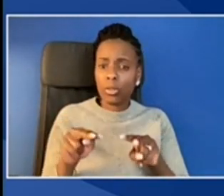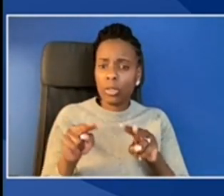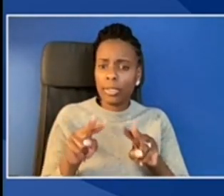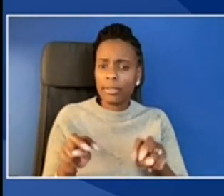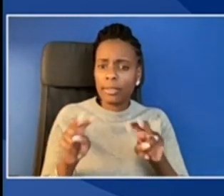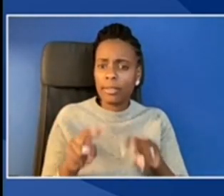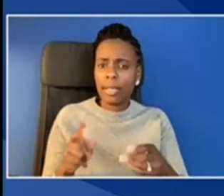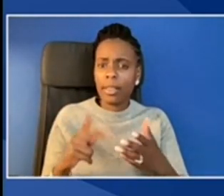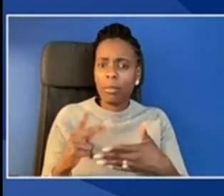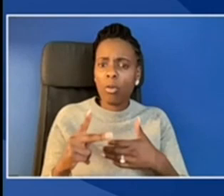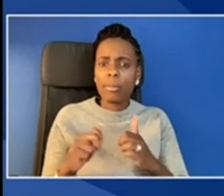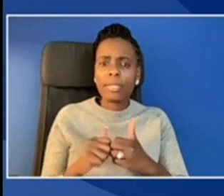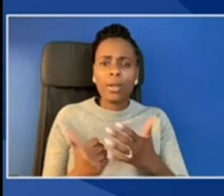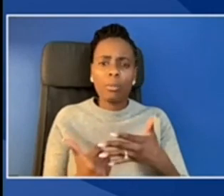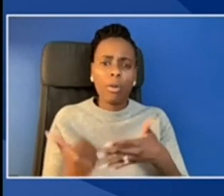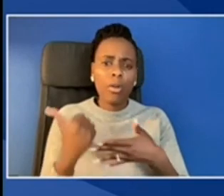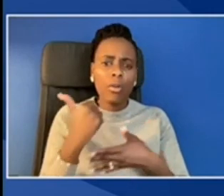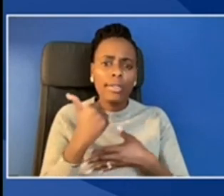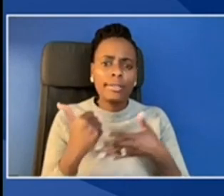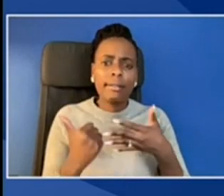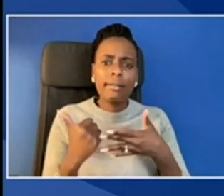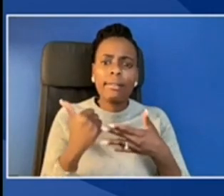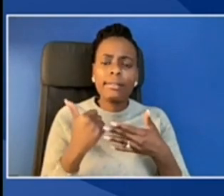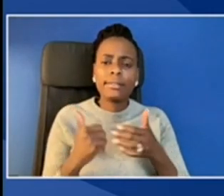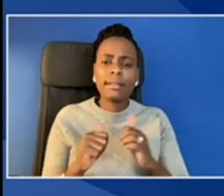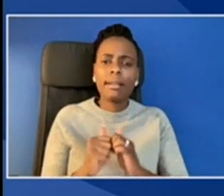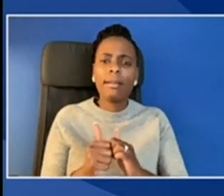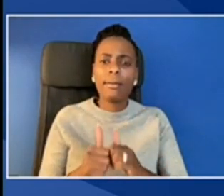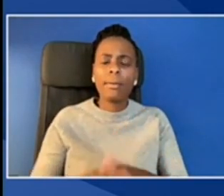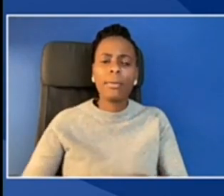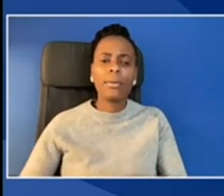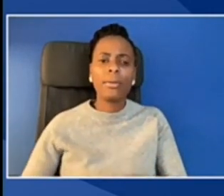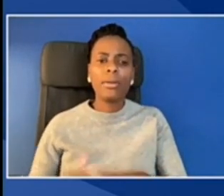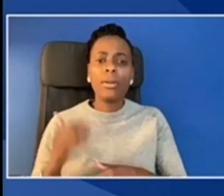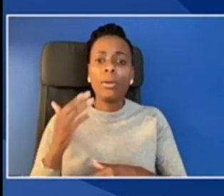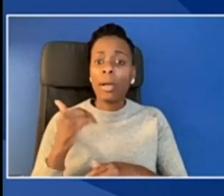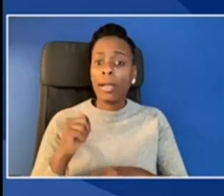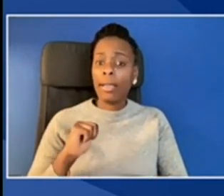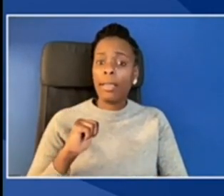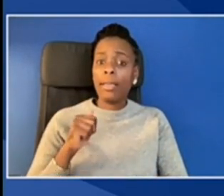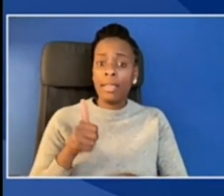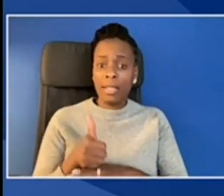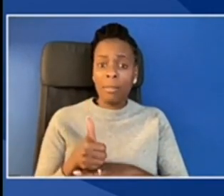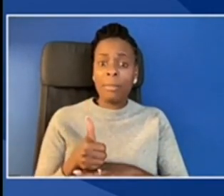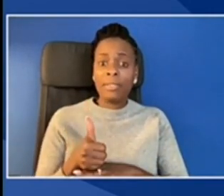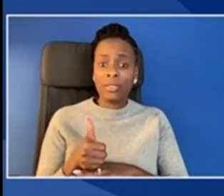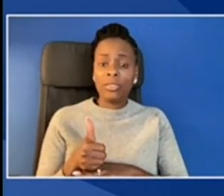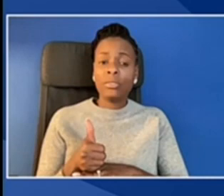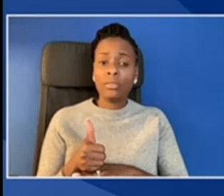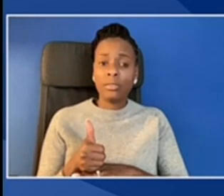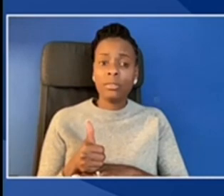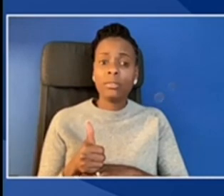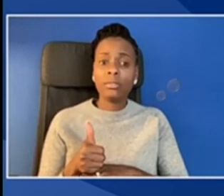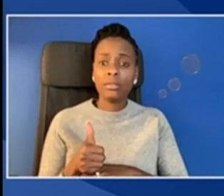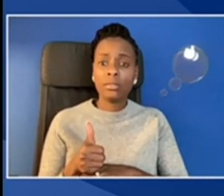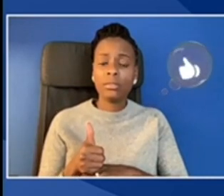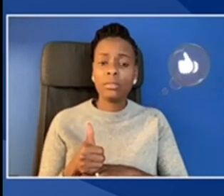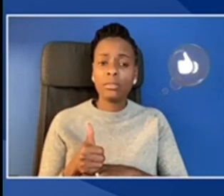prioritize them? Because in implementation, we also, I think, can all agree that we do not want